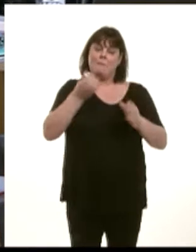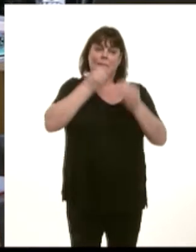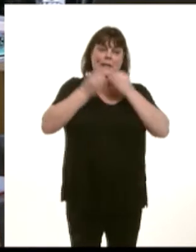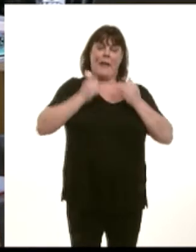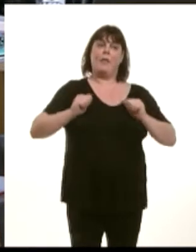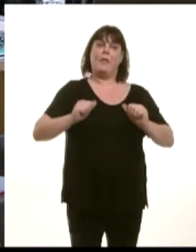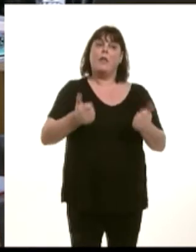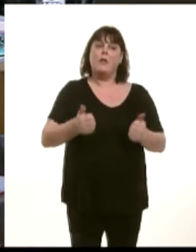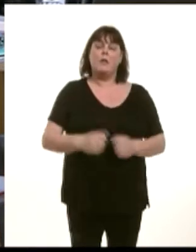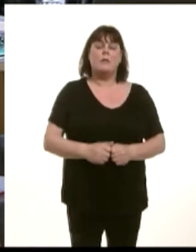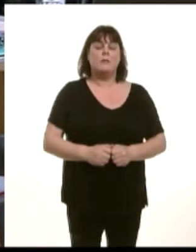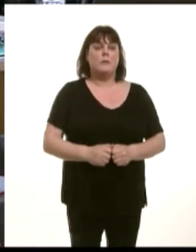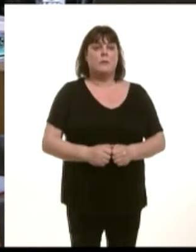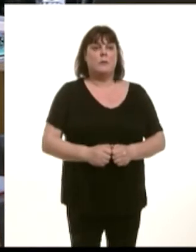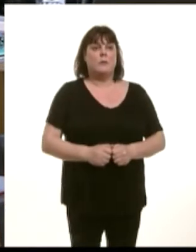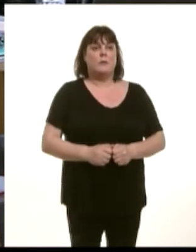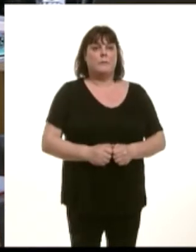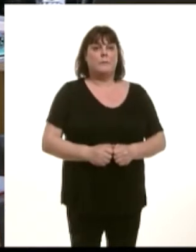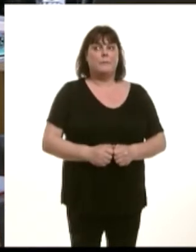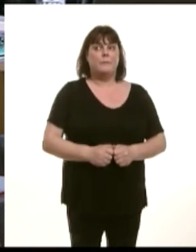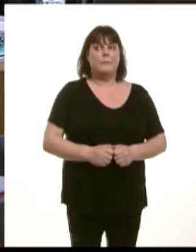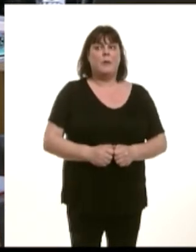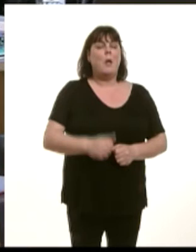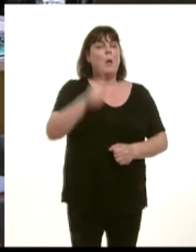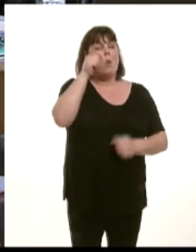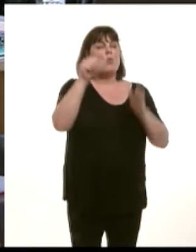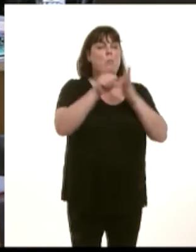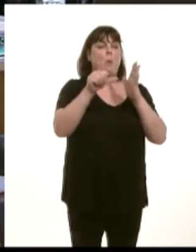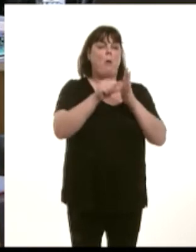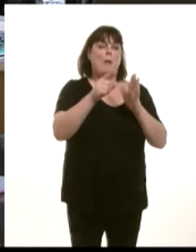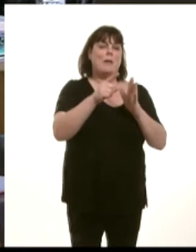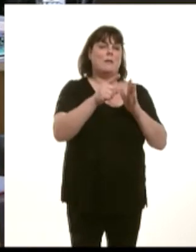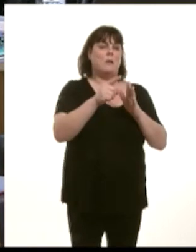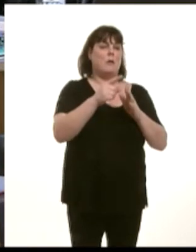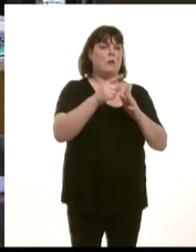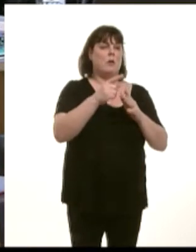It’s difficult to combat advertising and peer pressure in terms of the availability